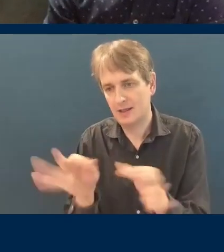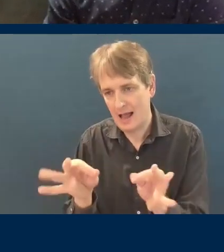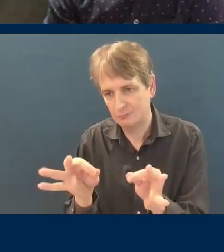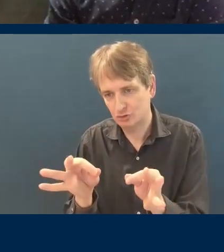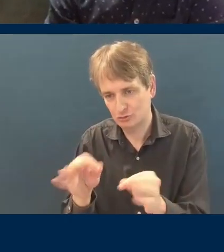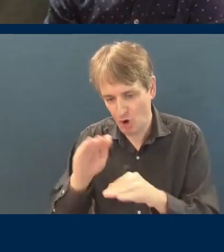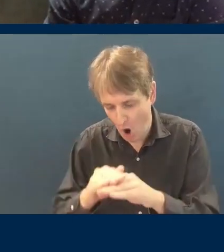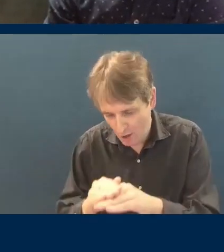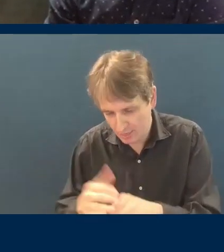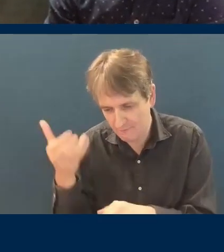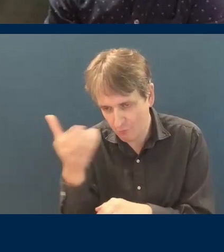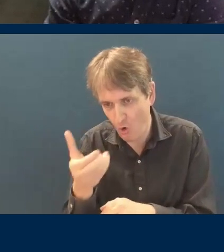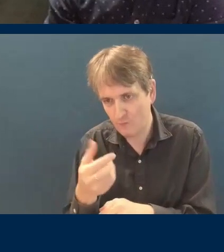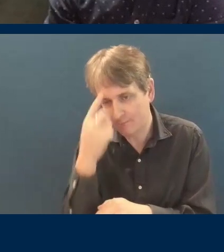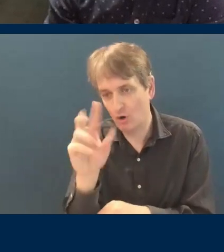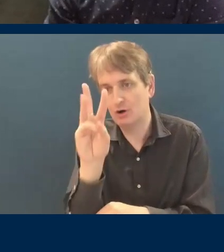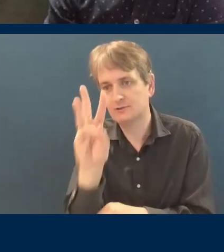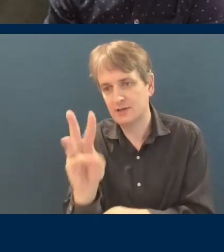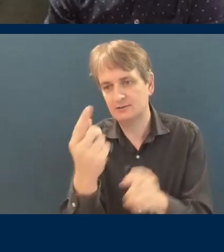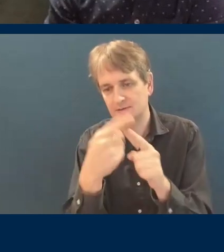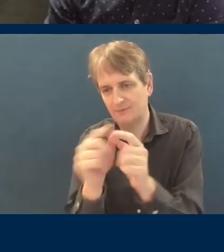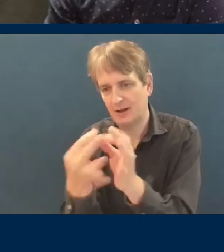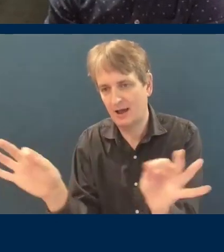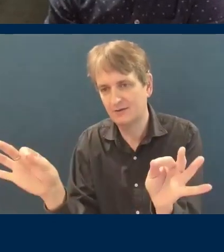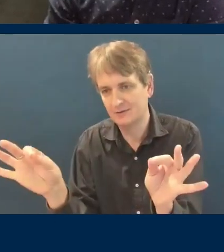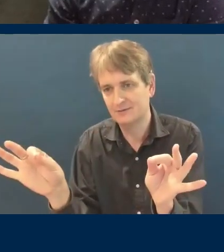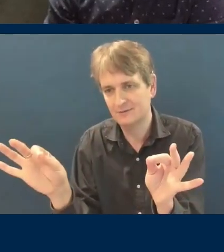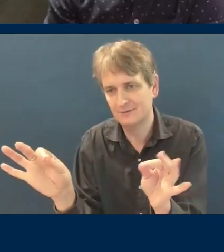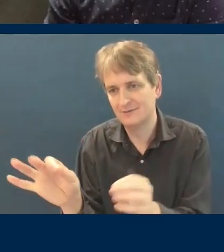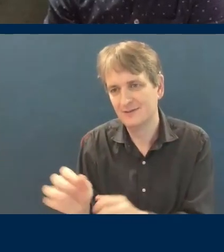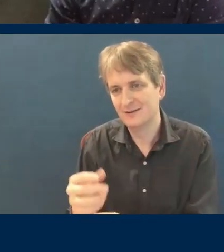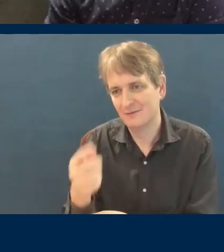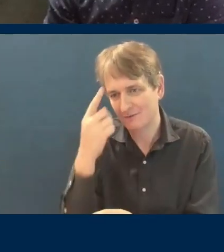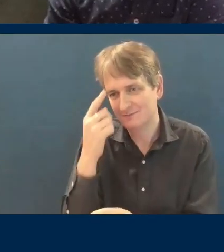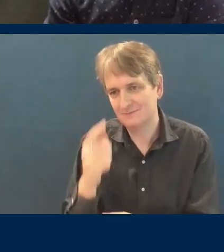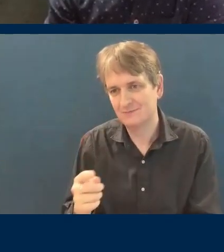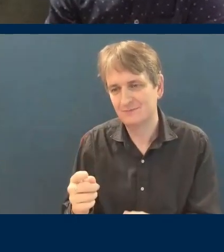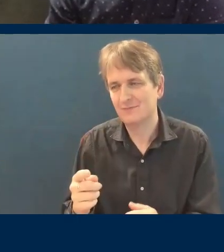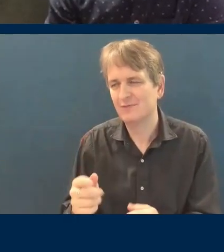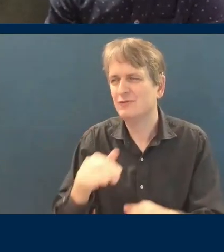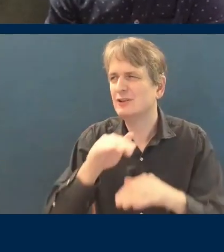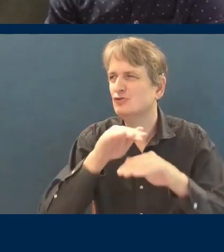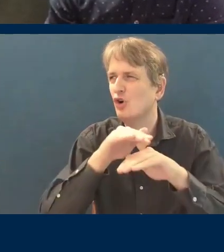Where Google runs captions on the phone for 6 different languages.